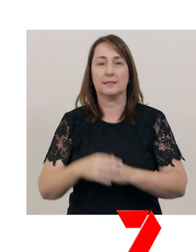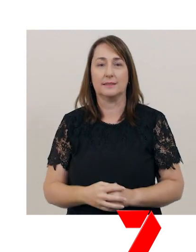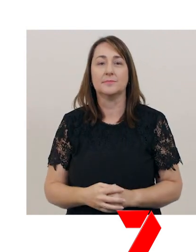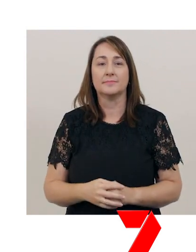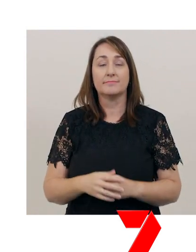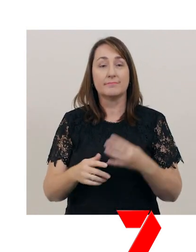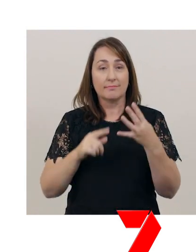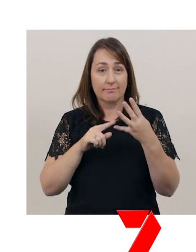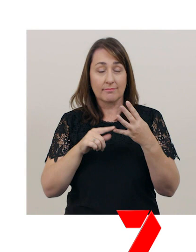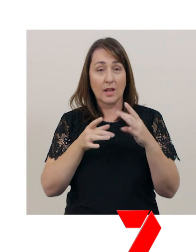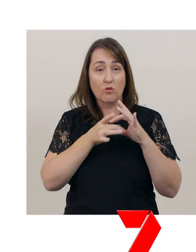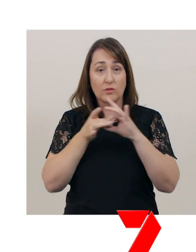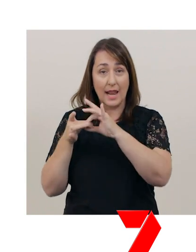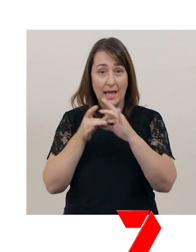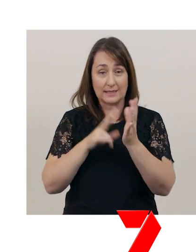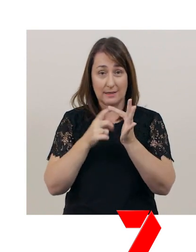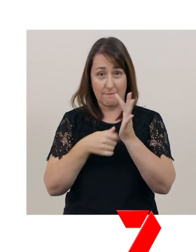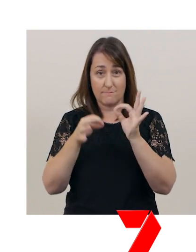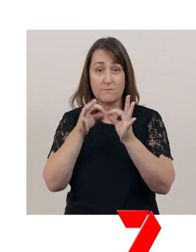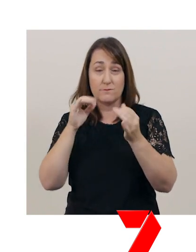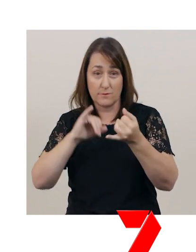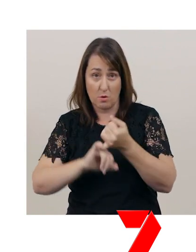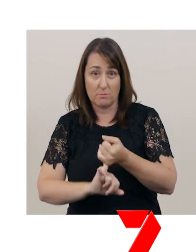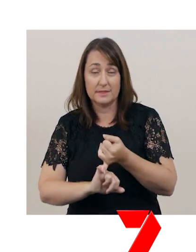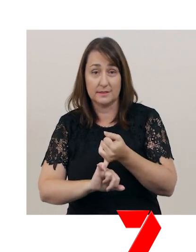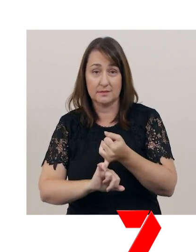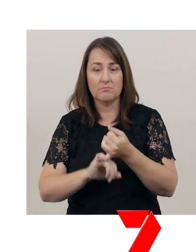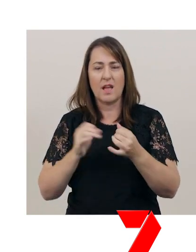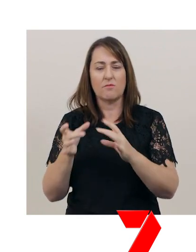'Relating' verbs show the relationship between two things.